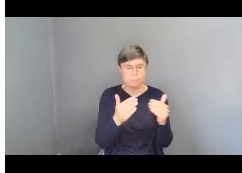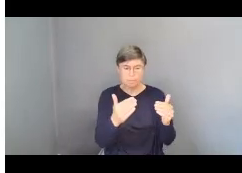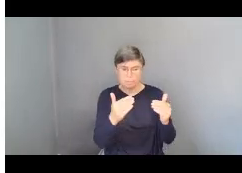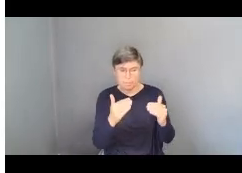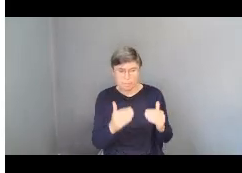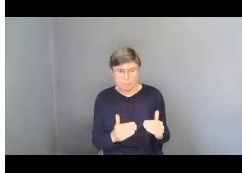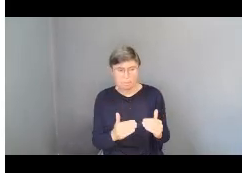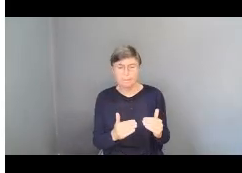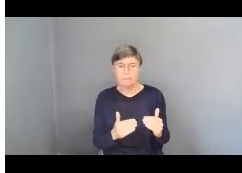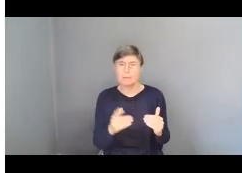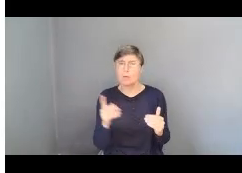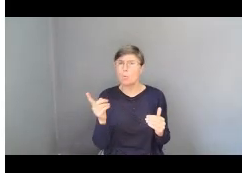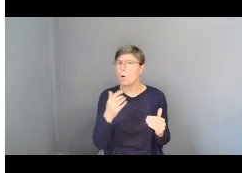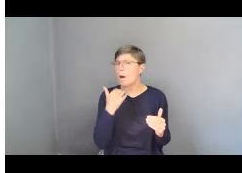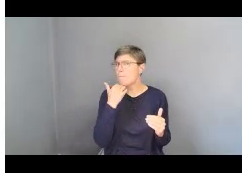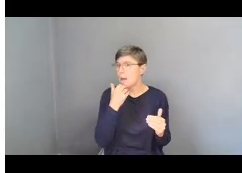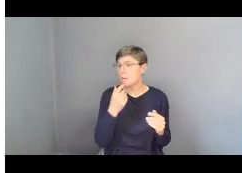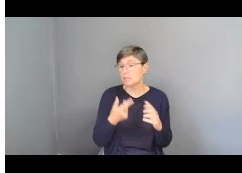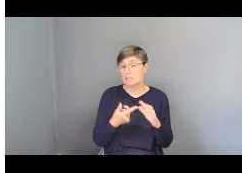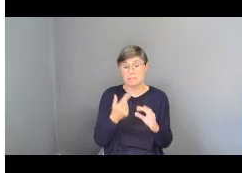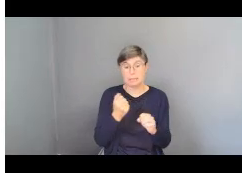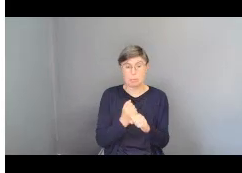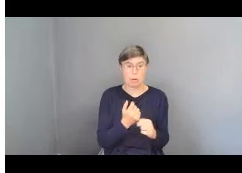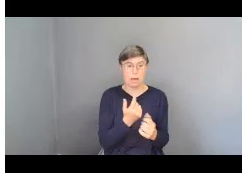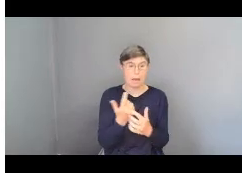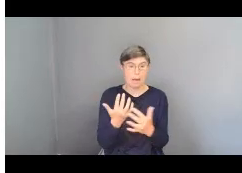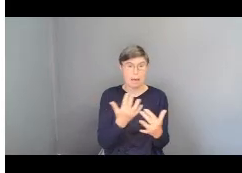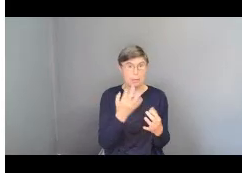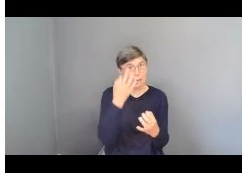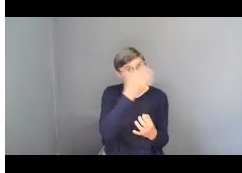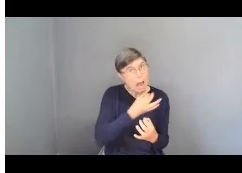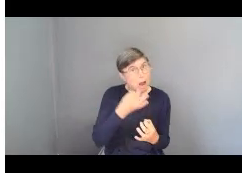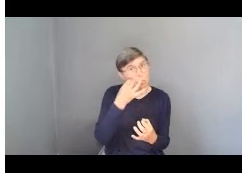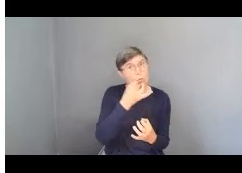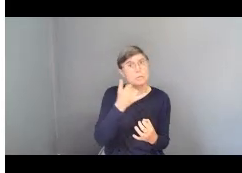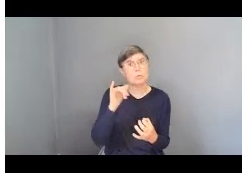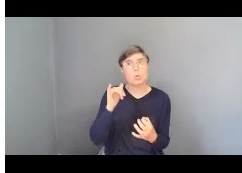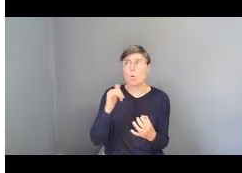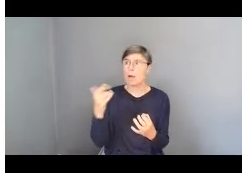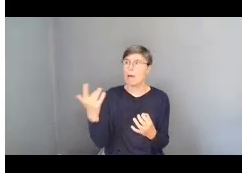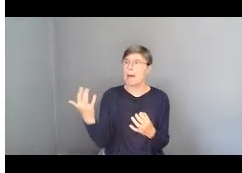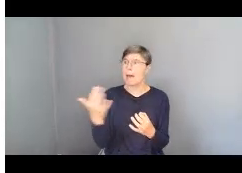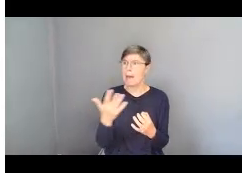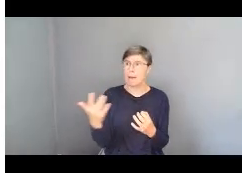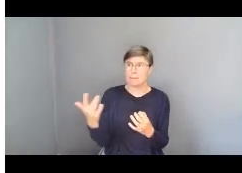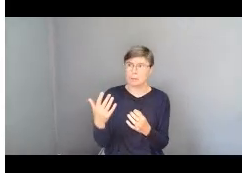and this can be in hours or quantity depending on the support or service.